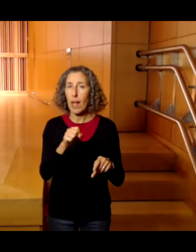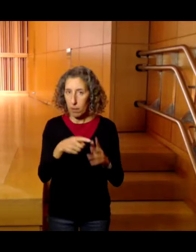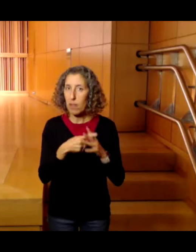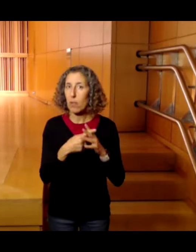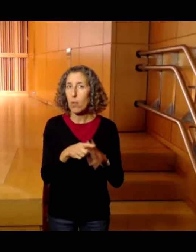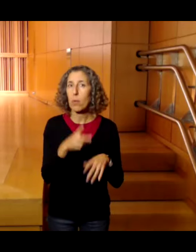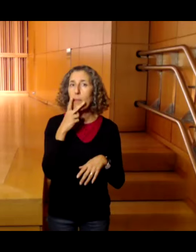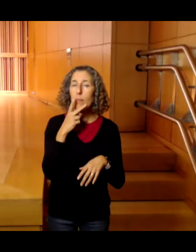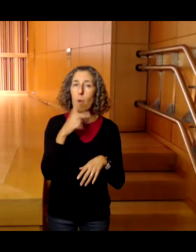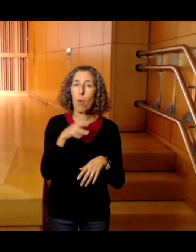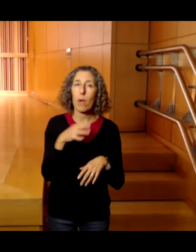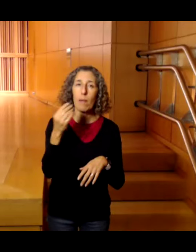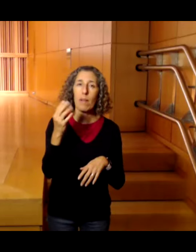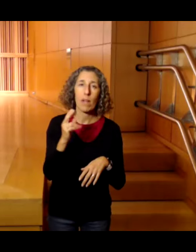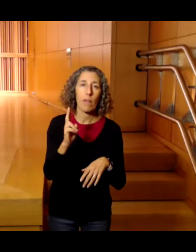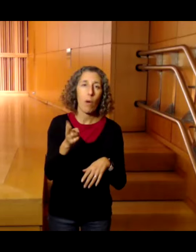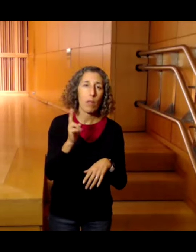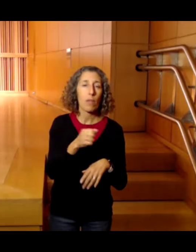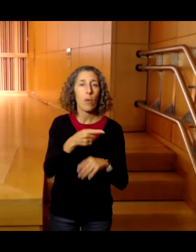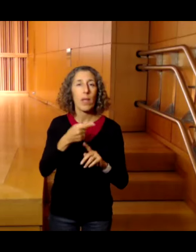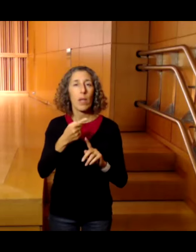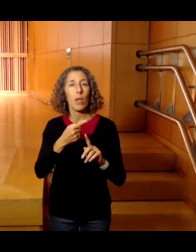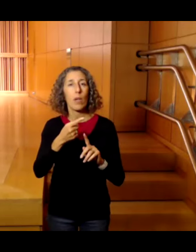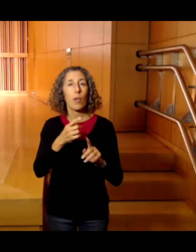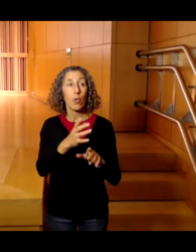So he readily accepted Billy's offer of a cigarette.